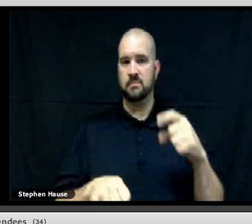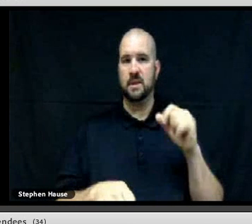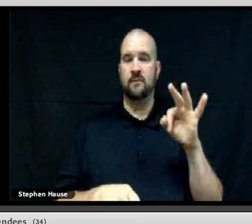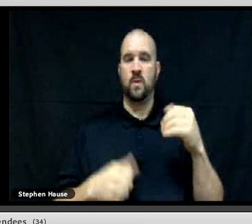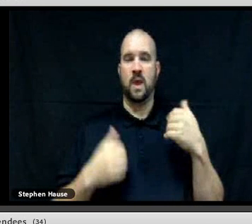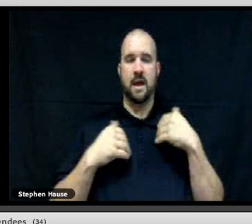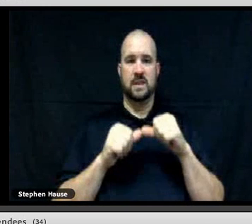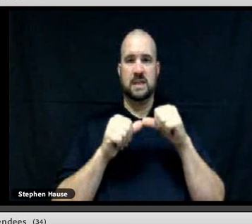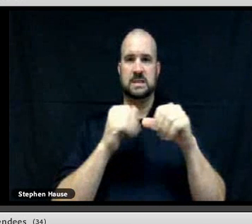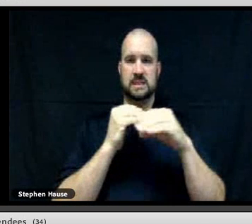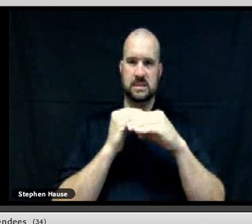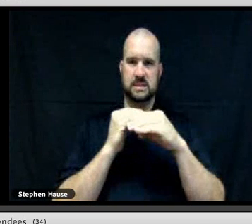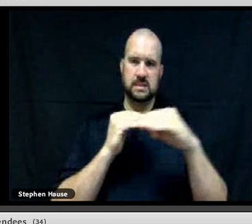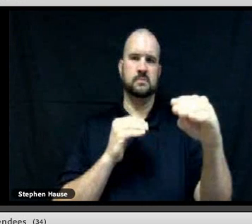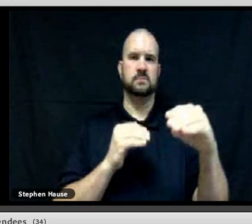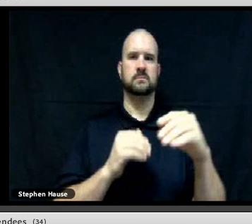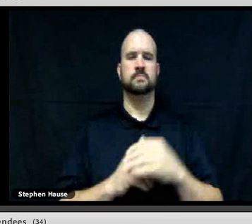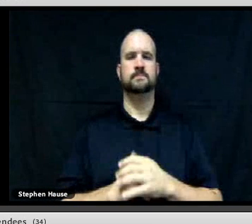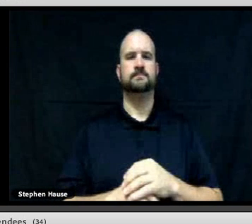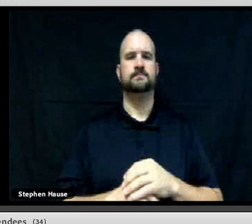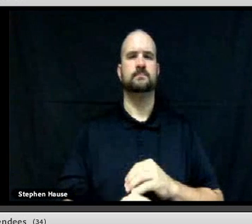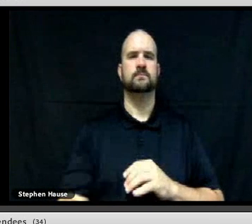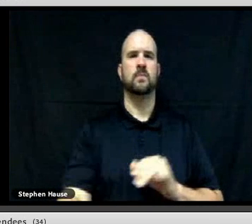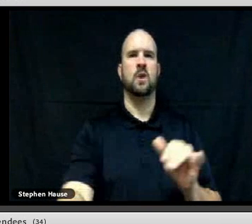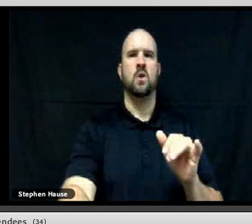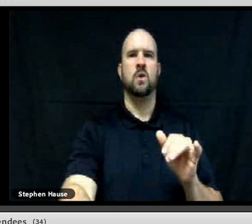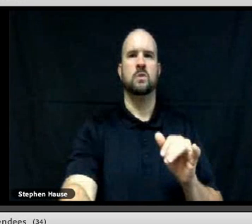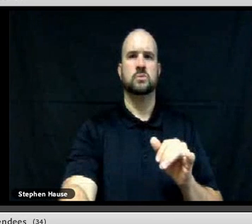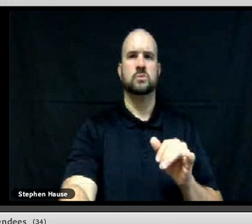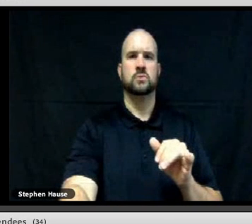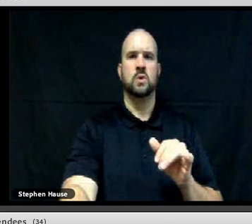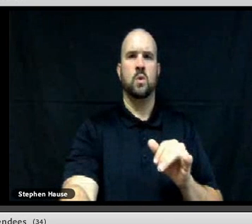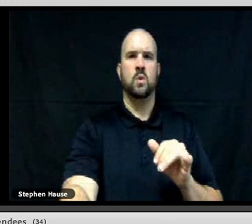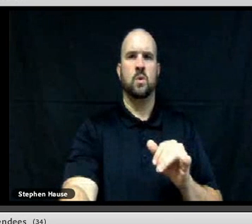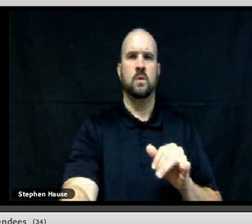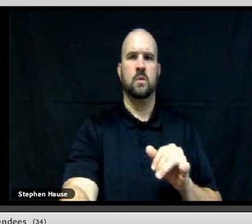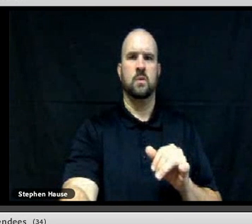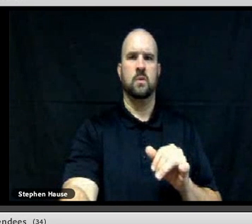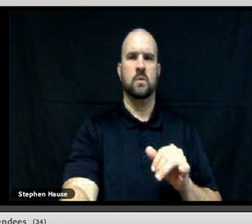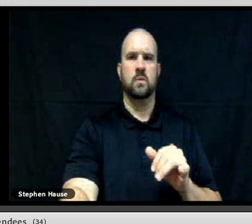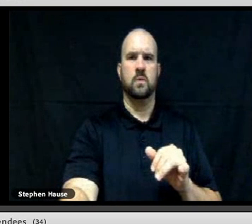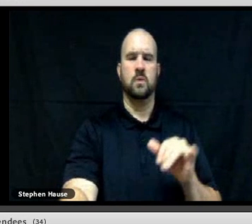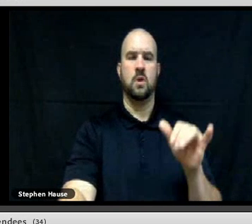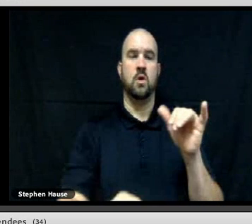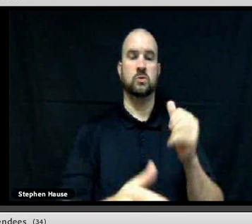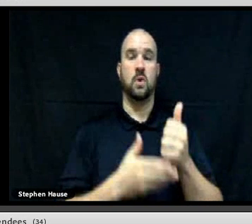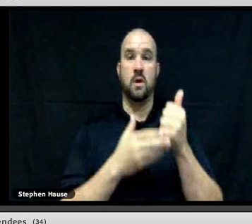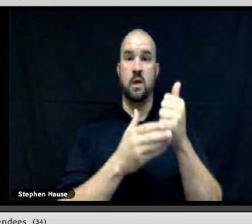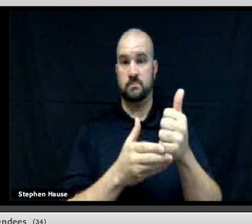It also helps, um, in the national context, because if we're all using the same,